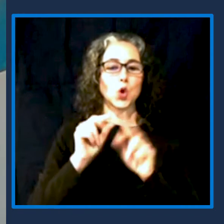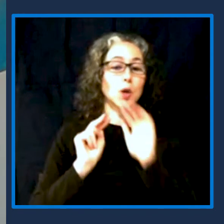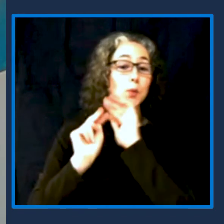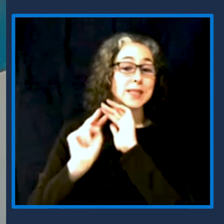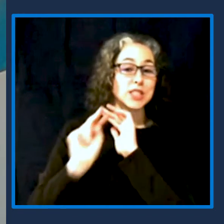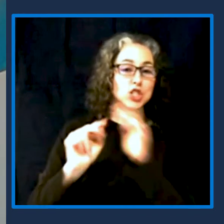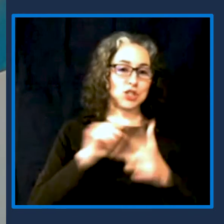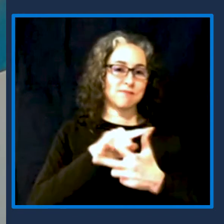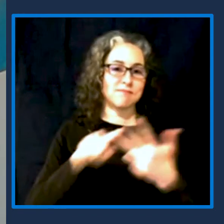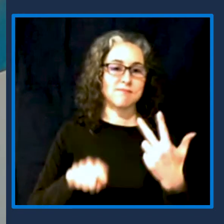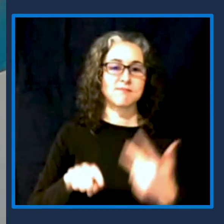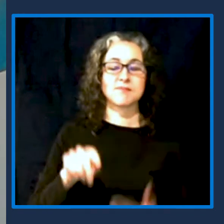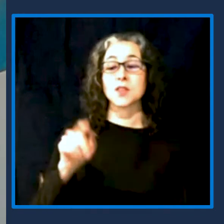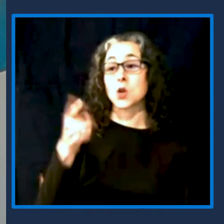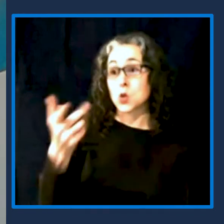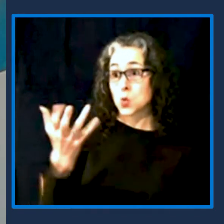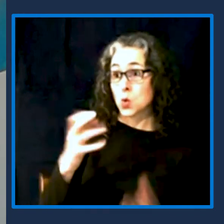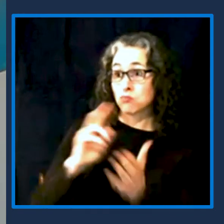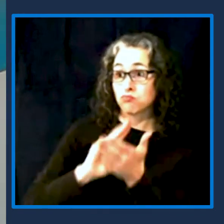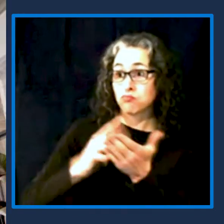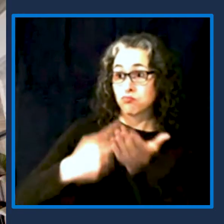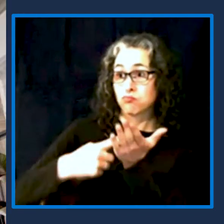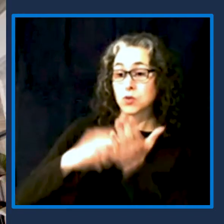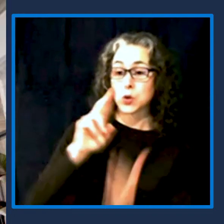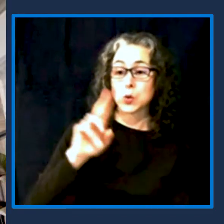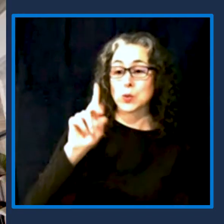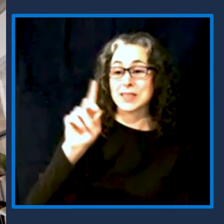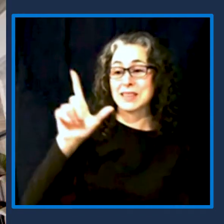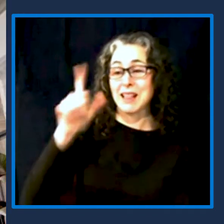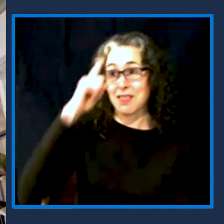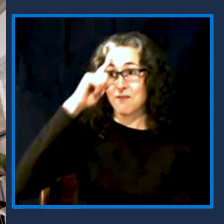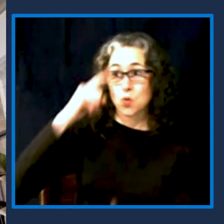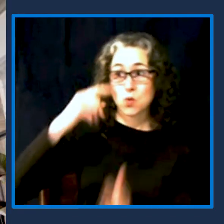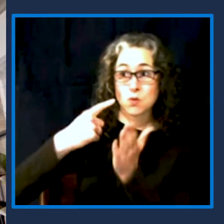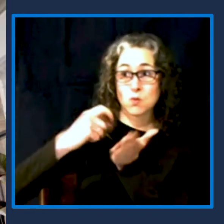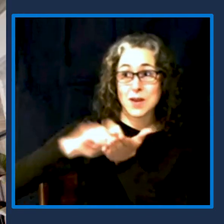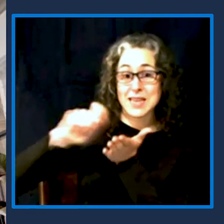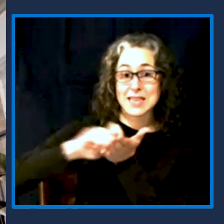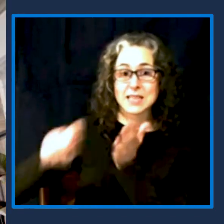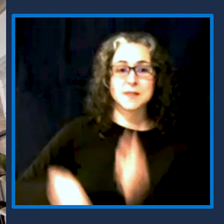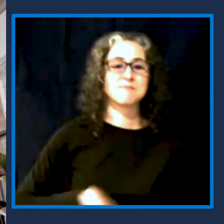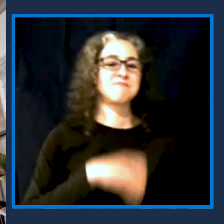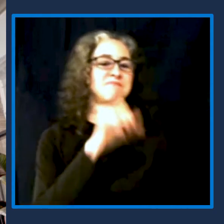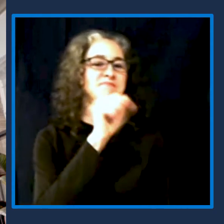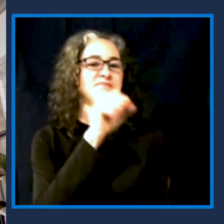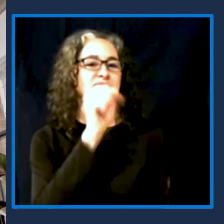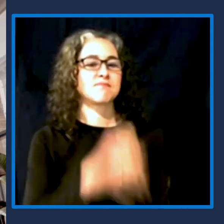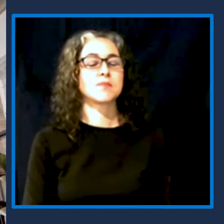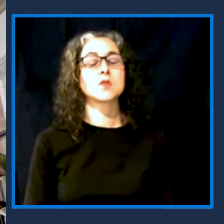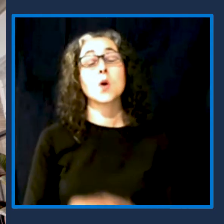the udl guidelines for writing absolutely so when we're talking about expression through writing